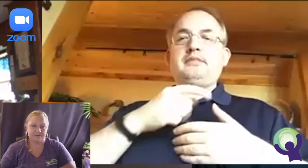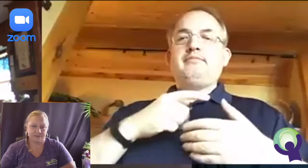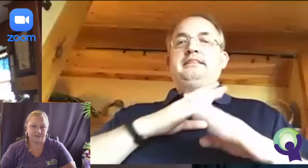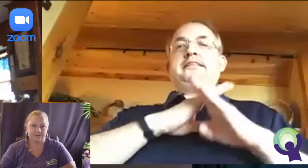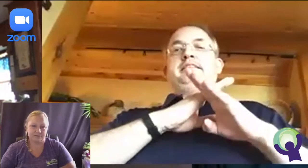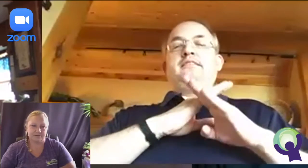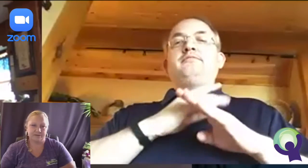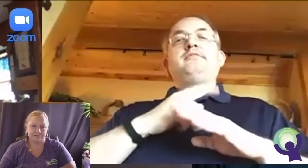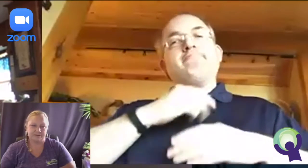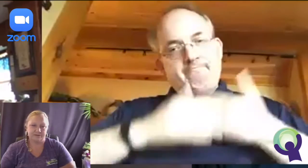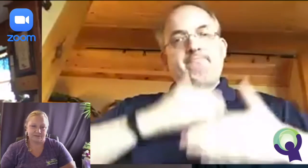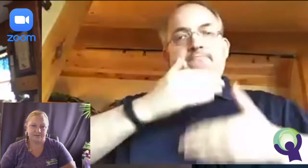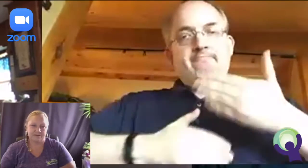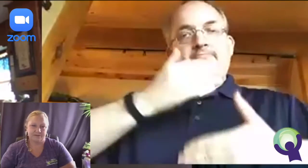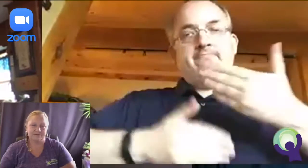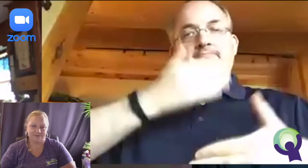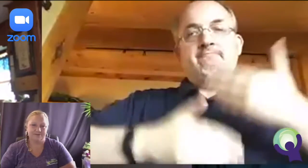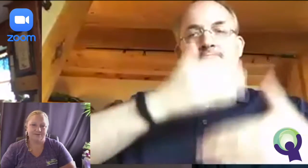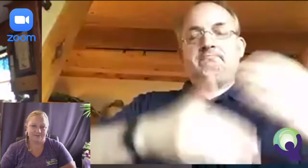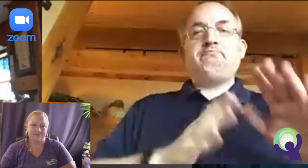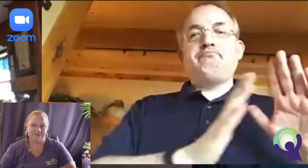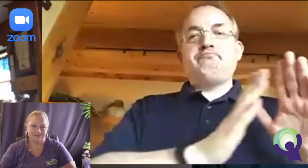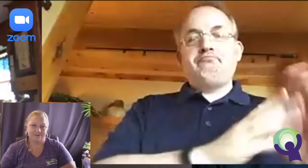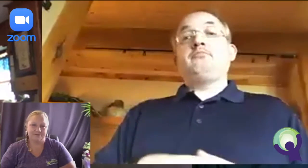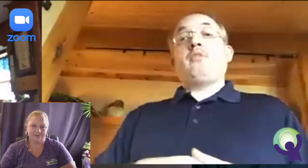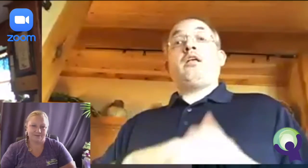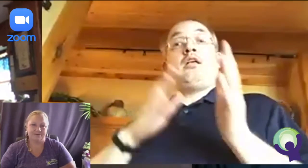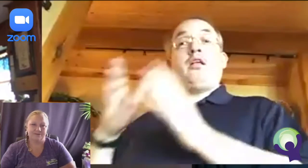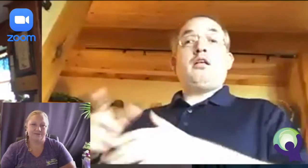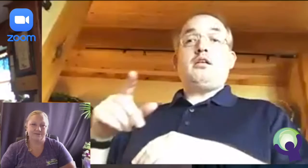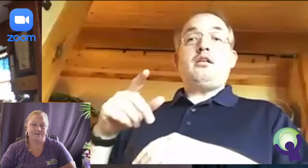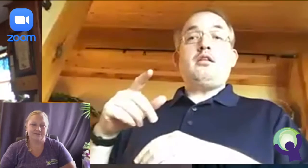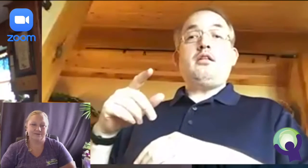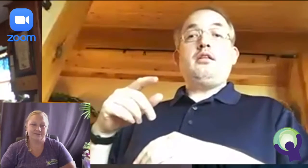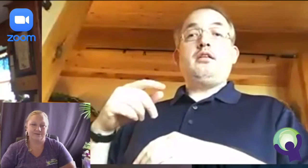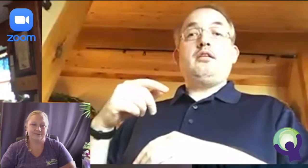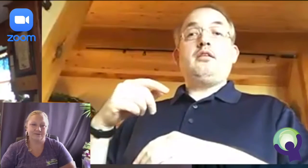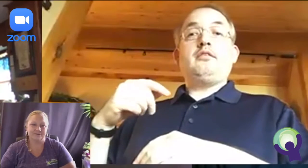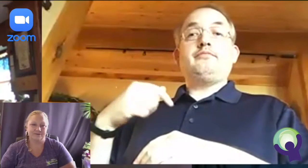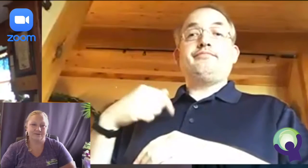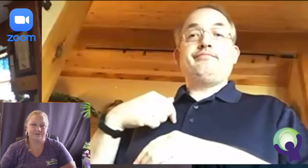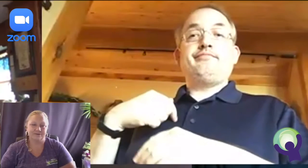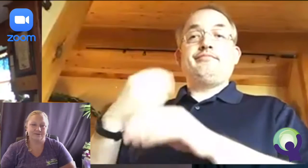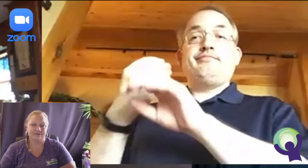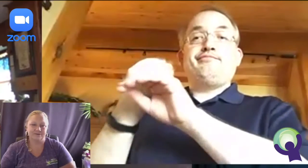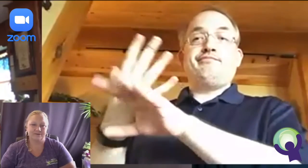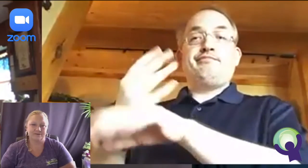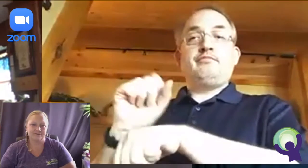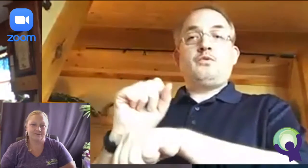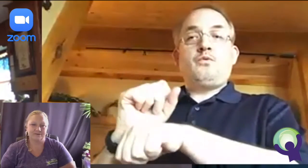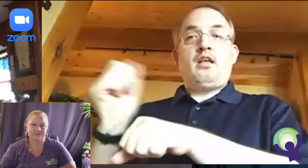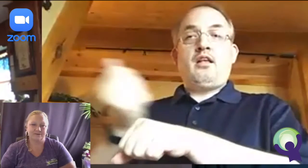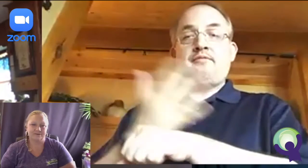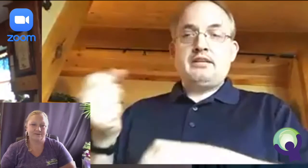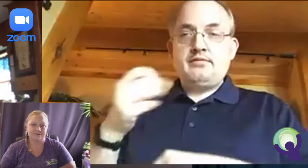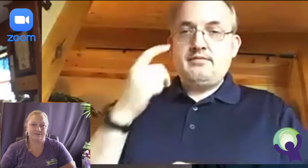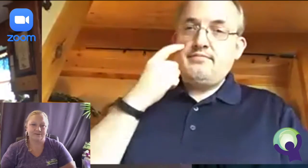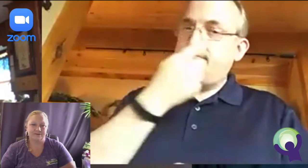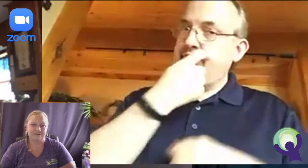That's my personal barrier that I've had and I'm working through that. Another that I had was just